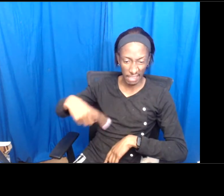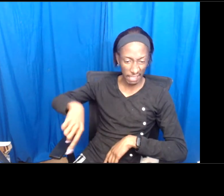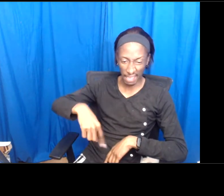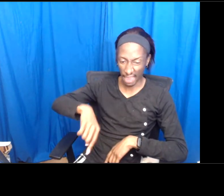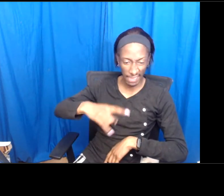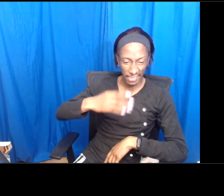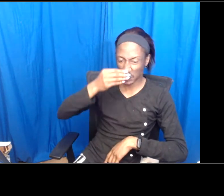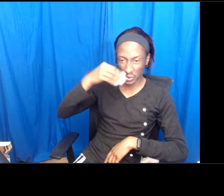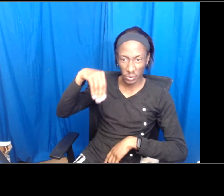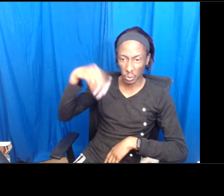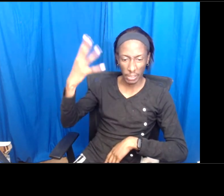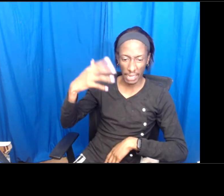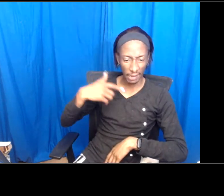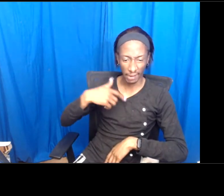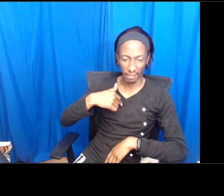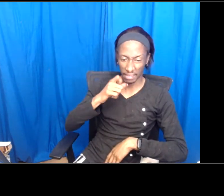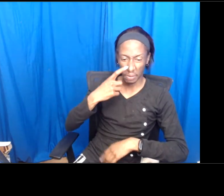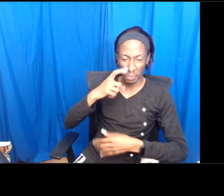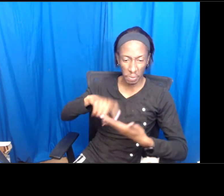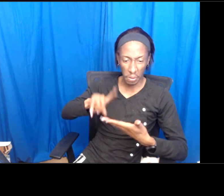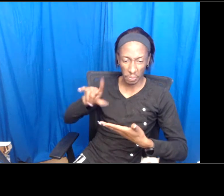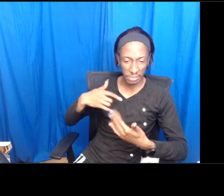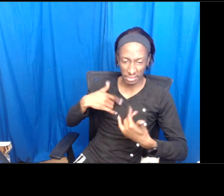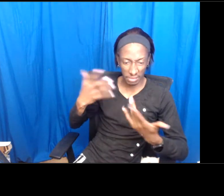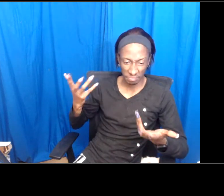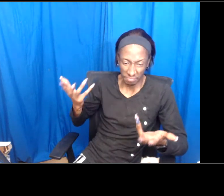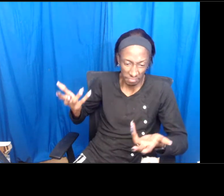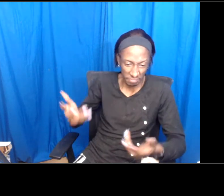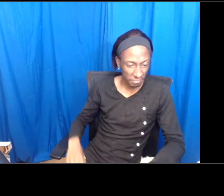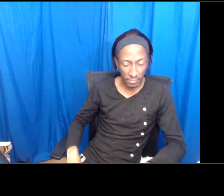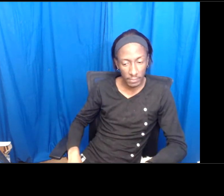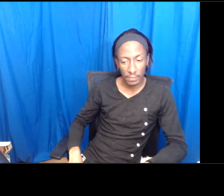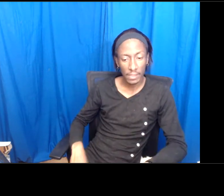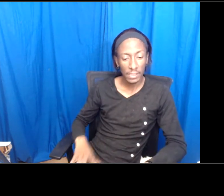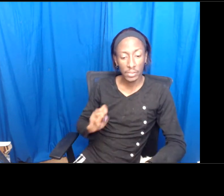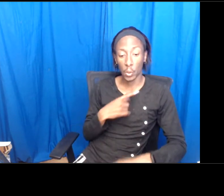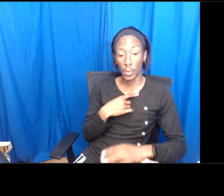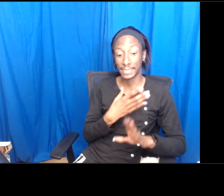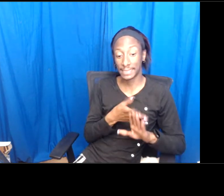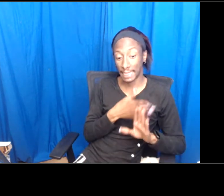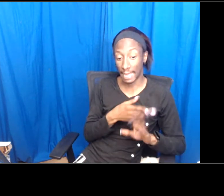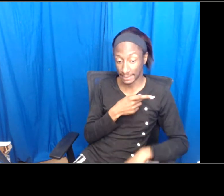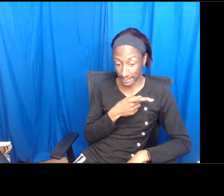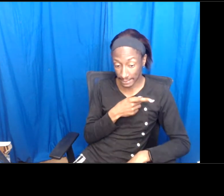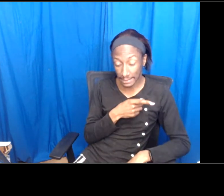I don't even think they notice it. It's just so loud on the . Steller's sea lions, it depends where we are.